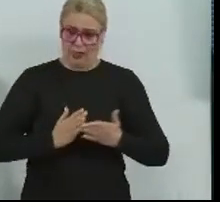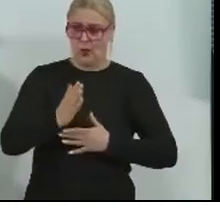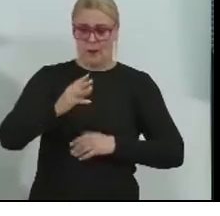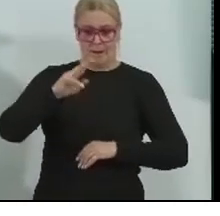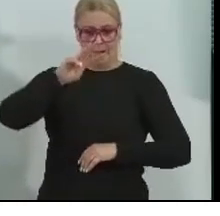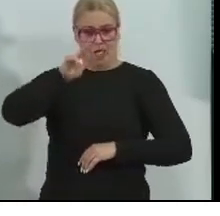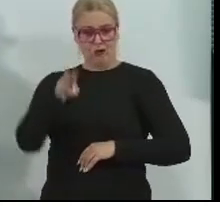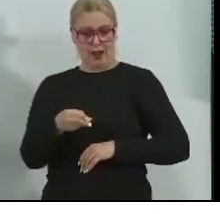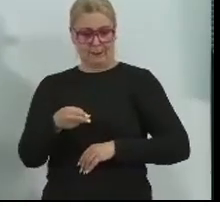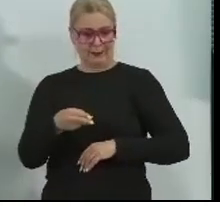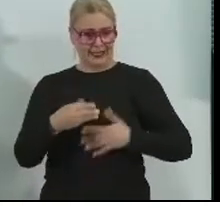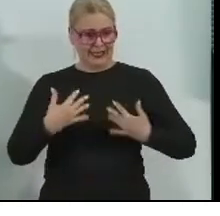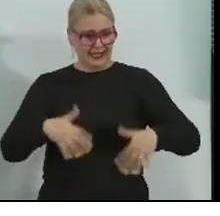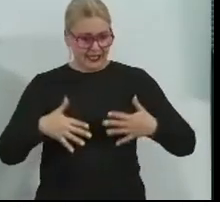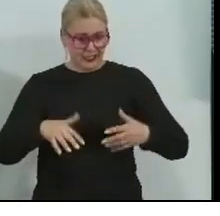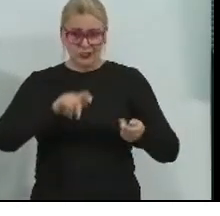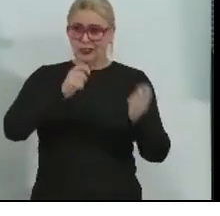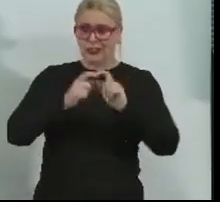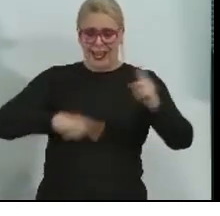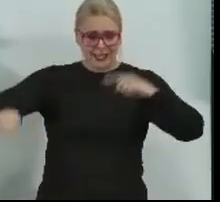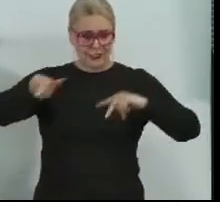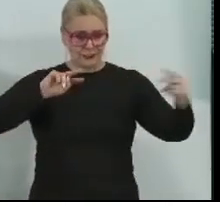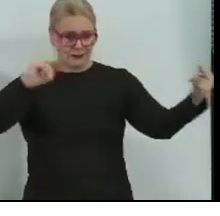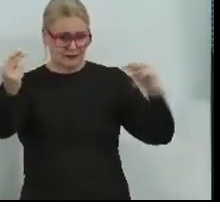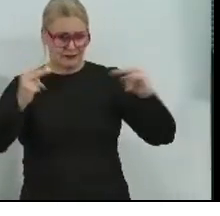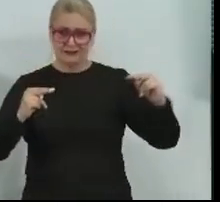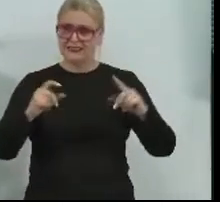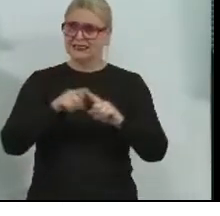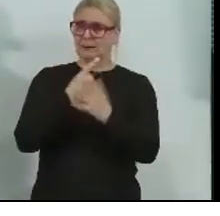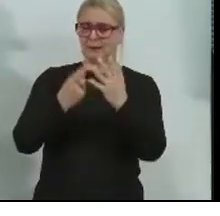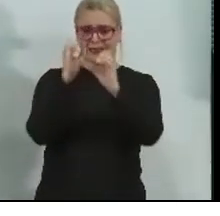that we're thinking about people's perspectives of disability shift.